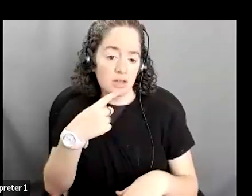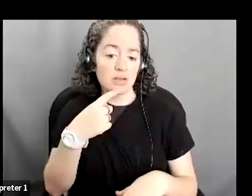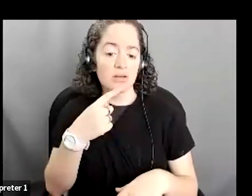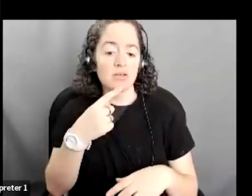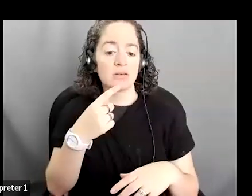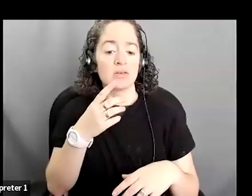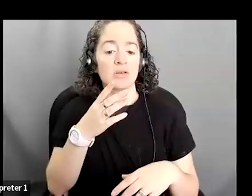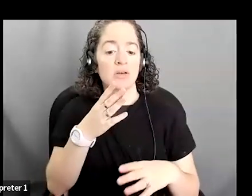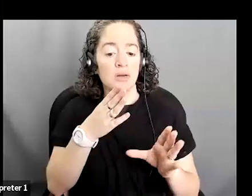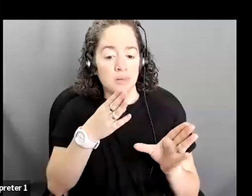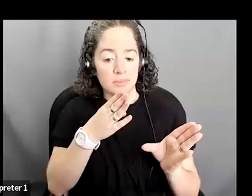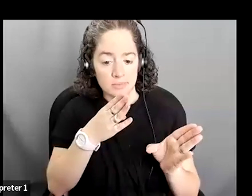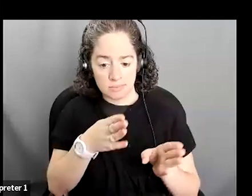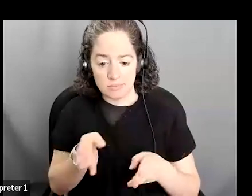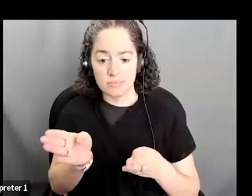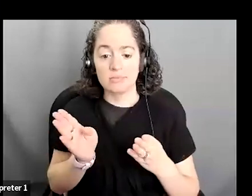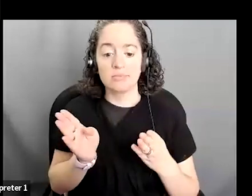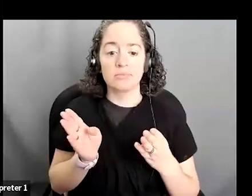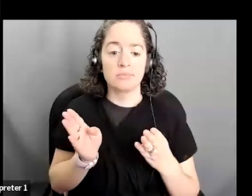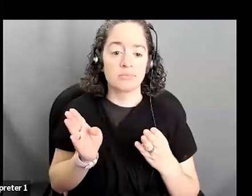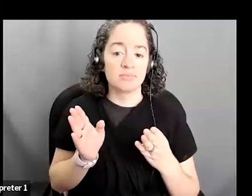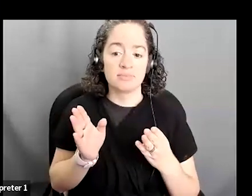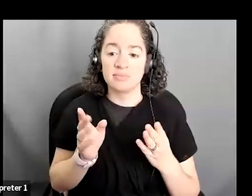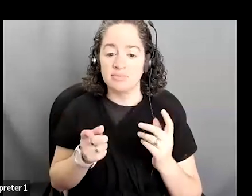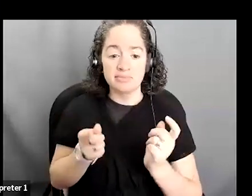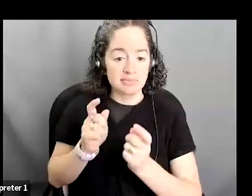in the feedback into their forms very soon.